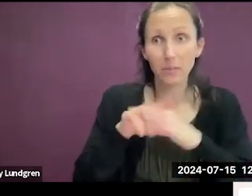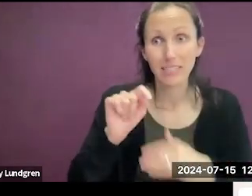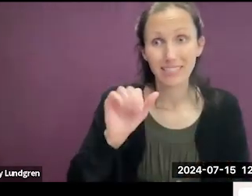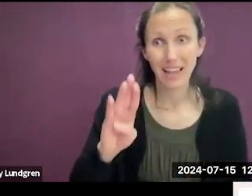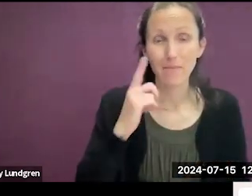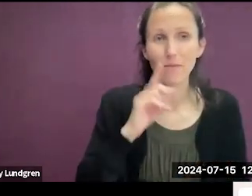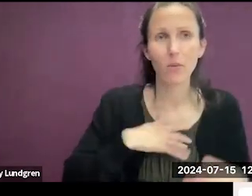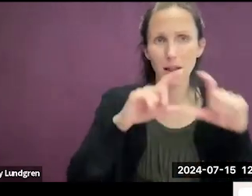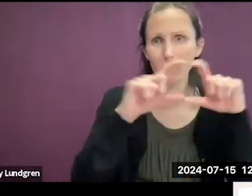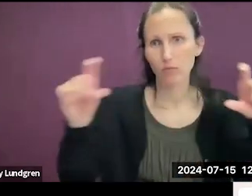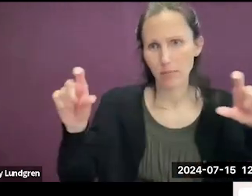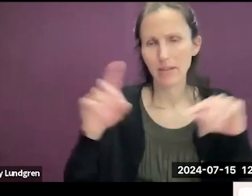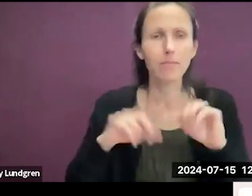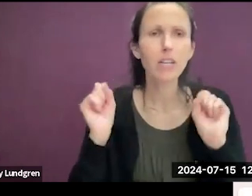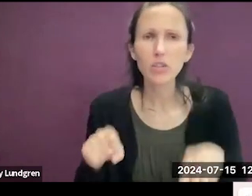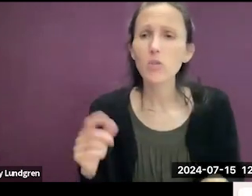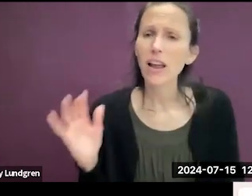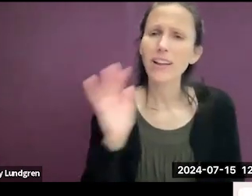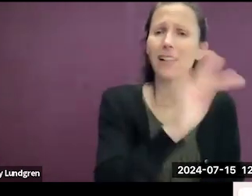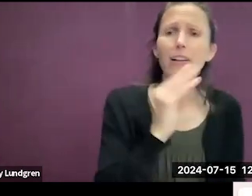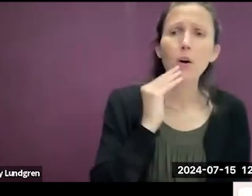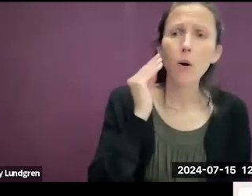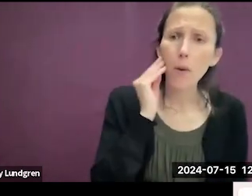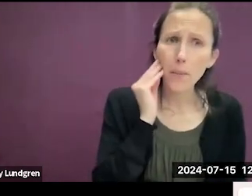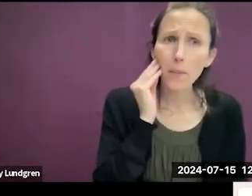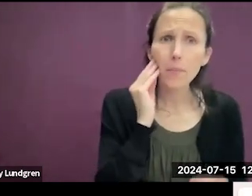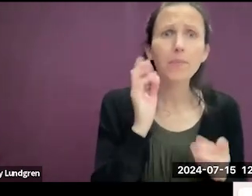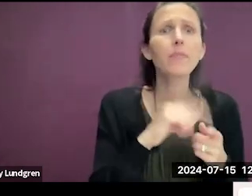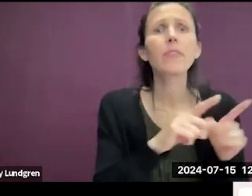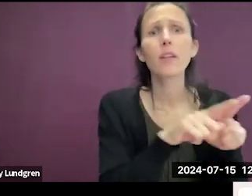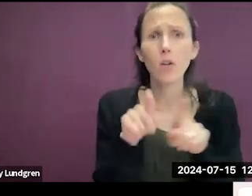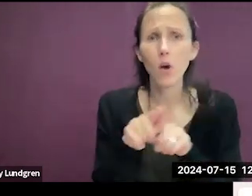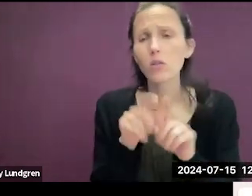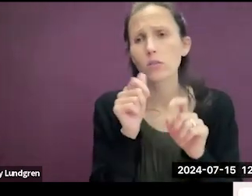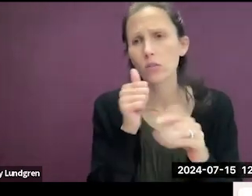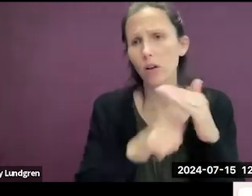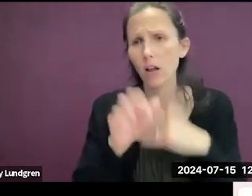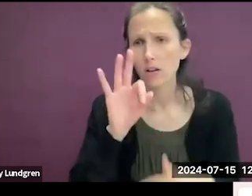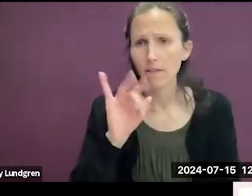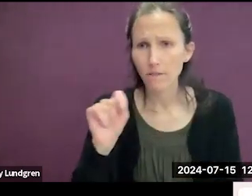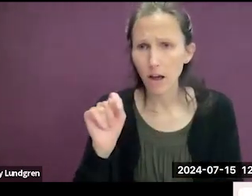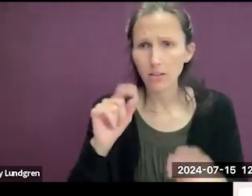but you can also come over here to Home. And then you can select under the Font box